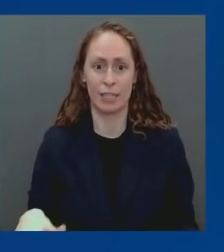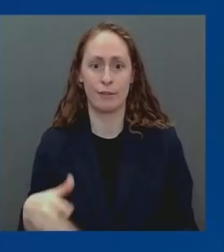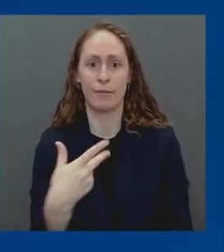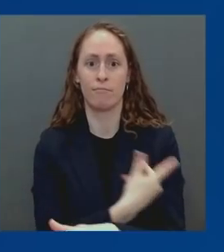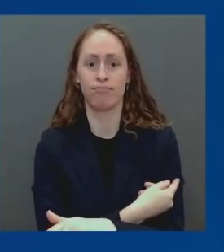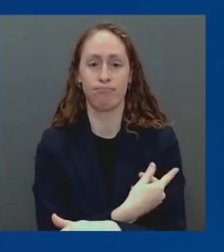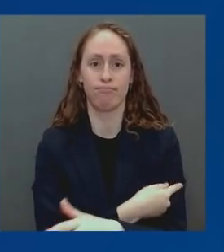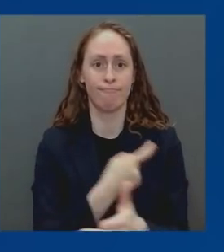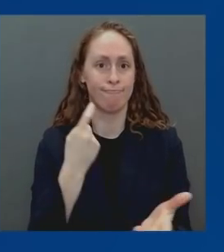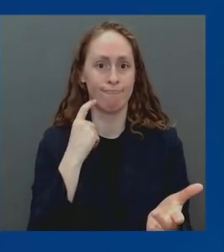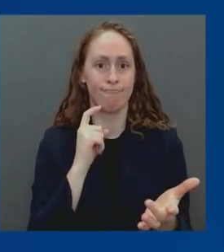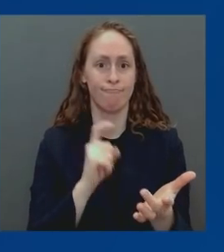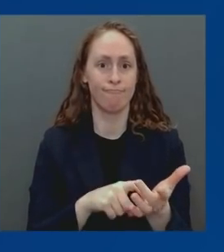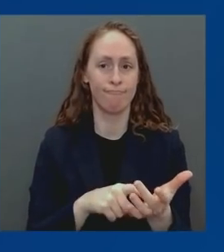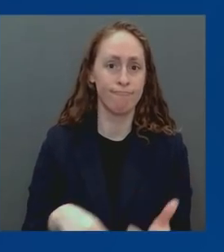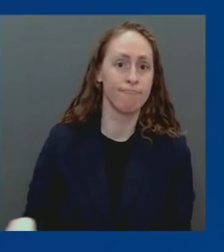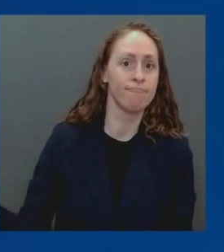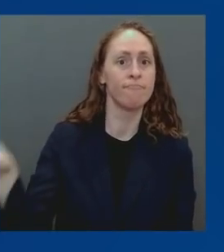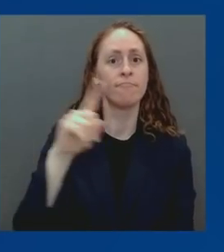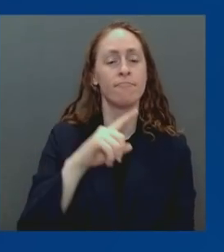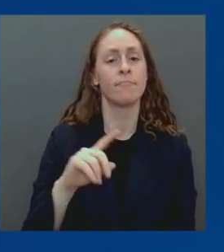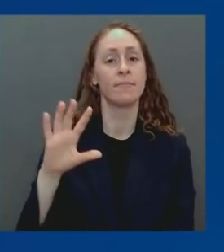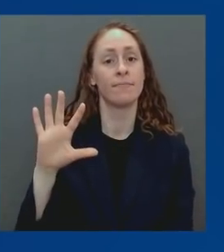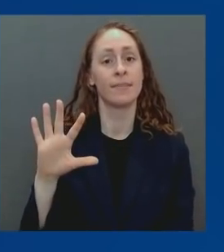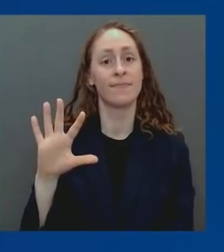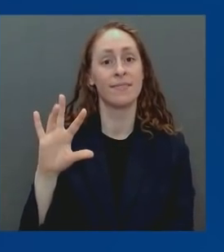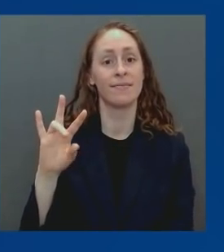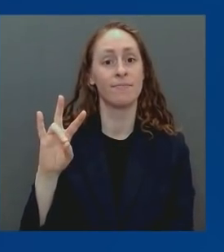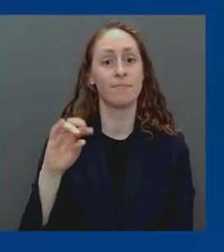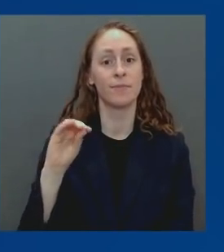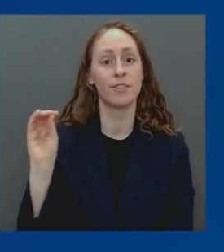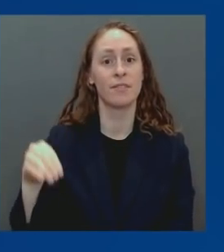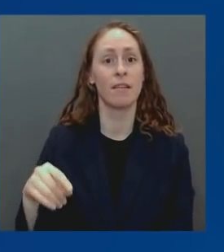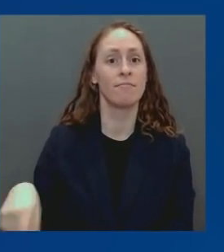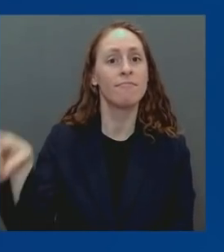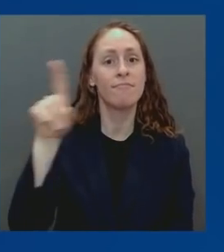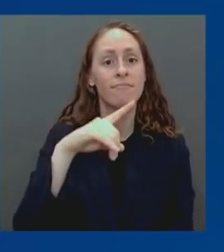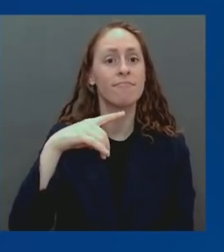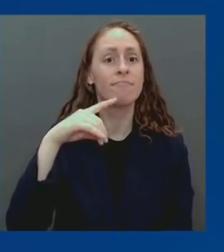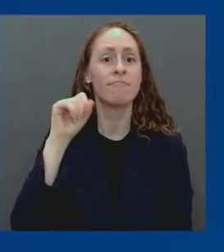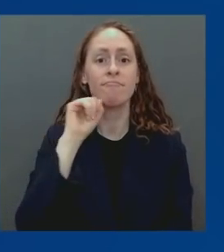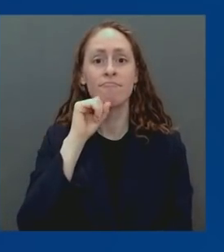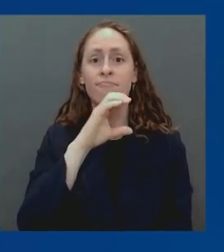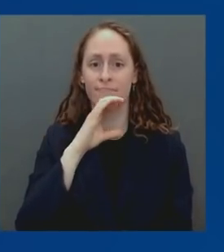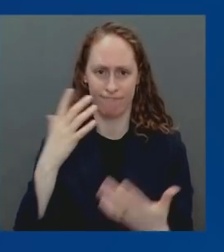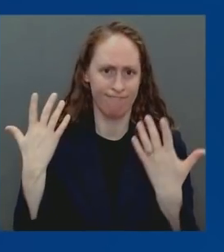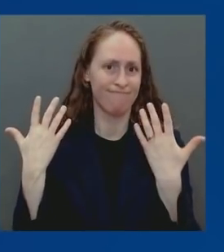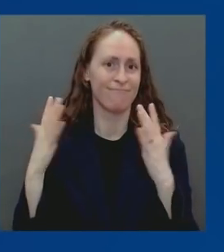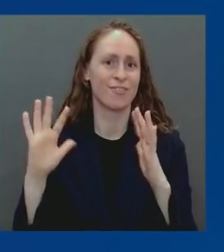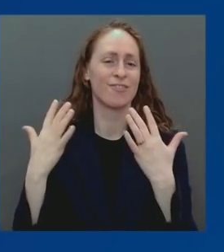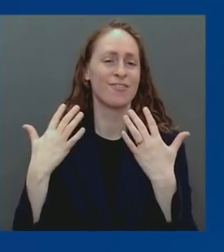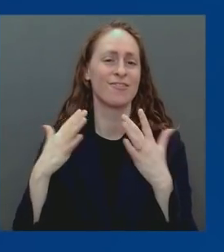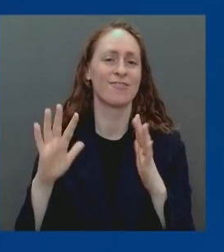And only 8 percent of those over the age of 65 and in the hospital for COVID-19 have received a booster dose.